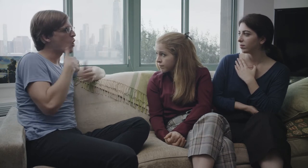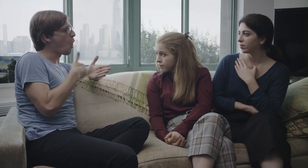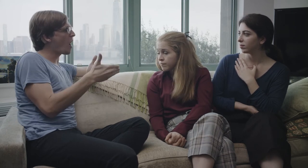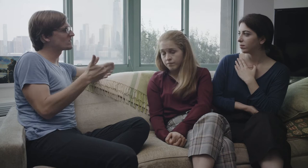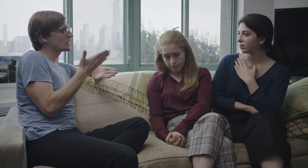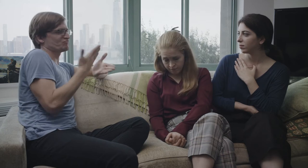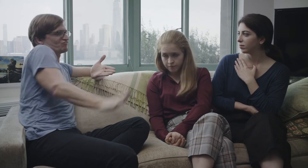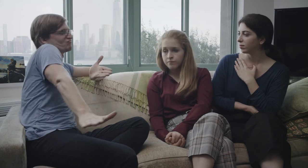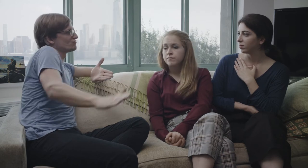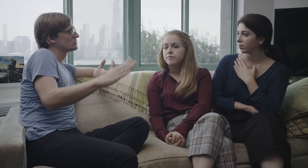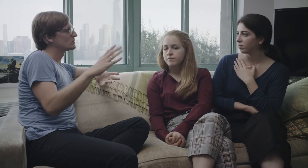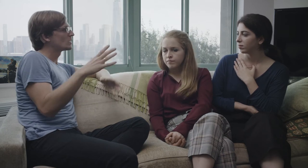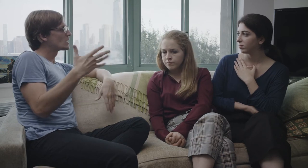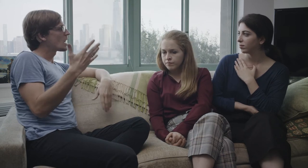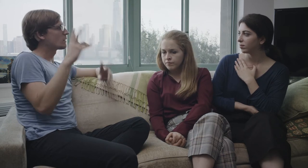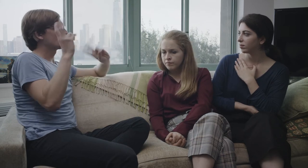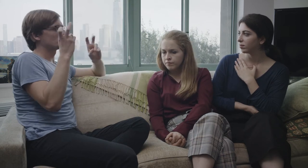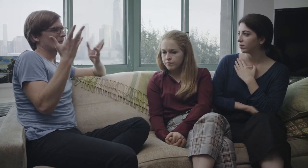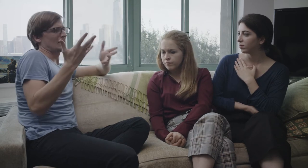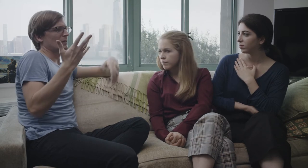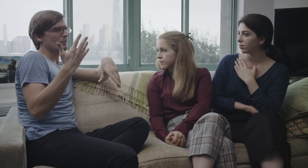because oftentimes we're relegated to the sidelines.